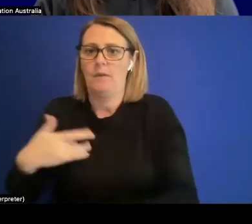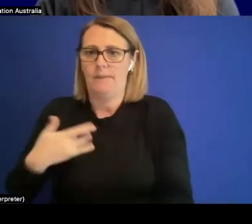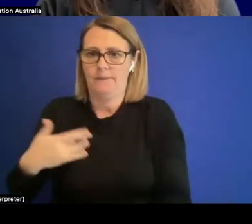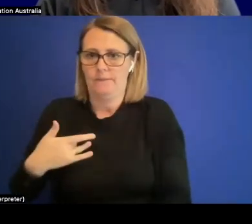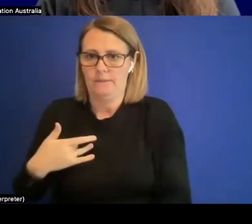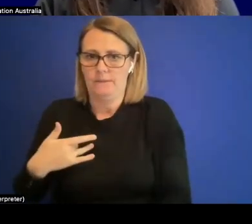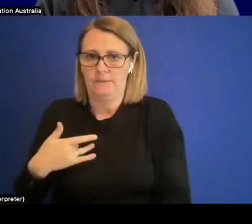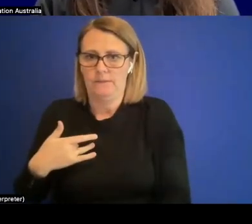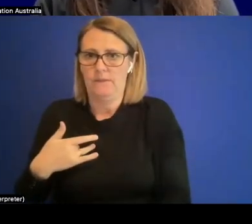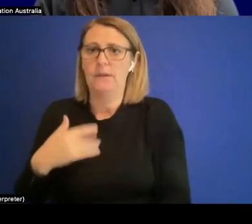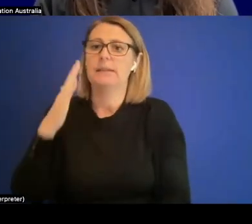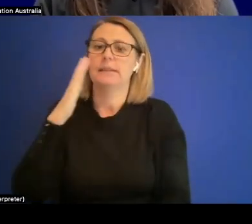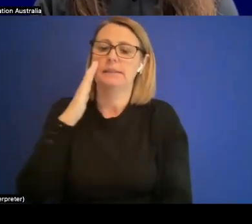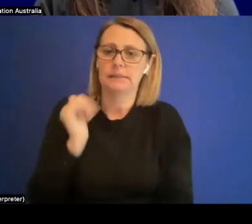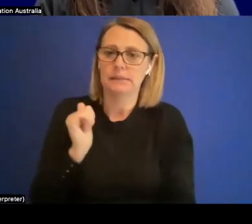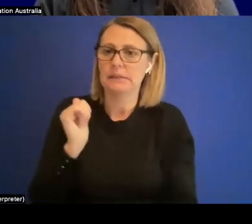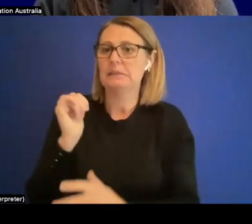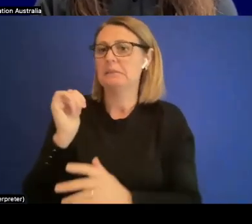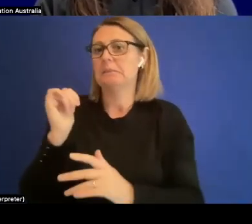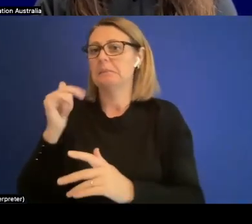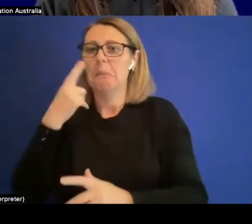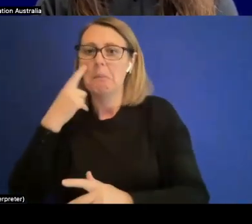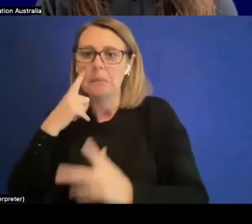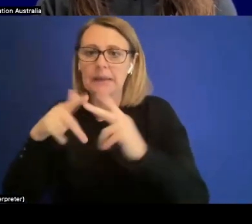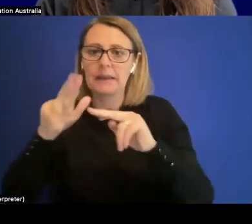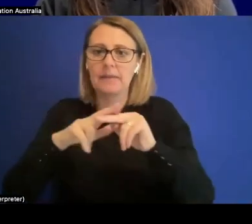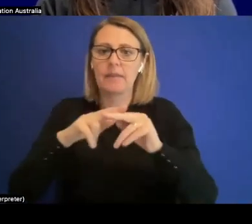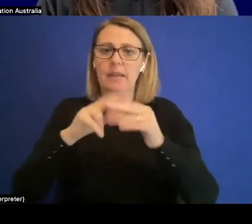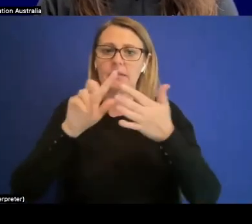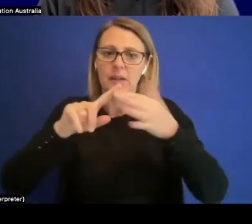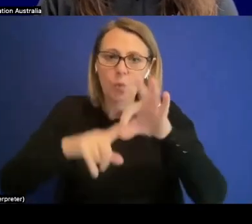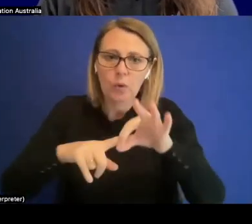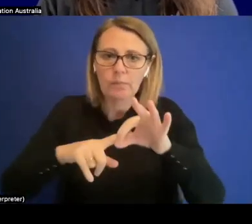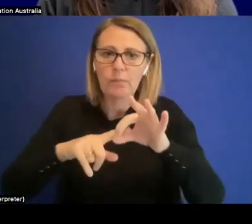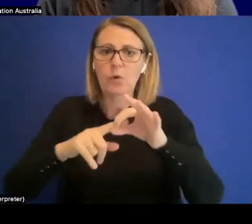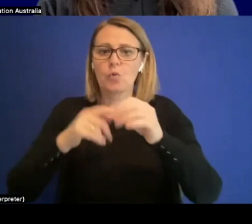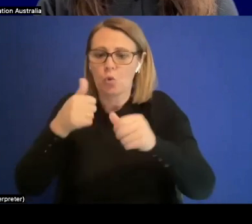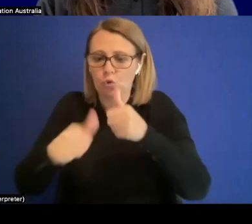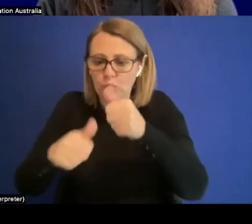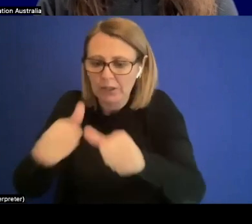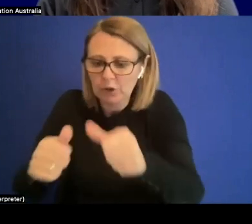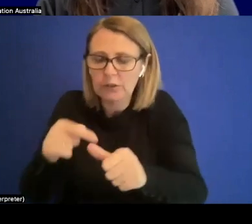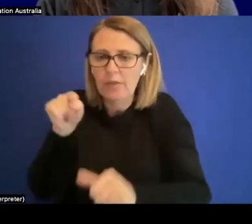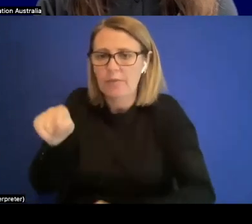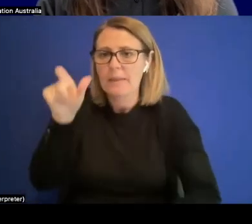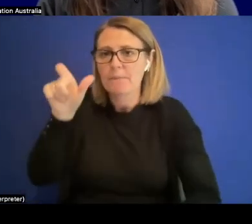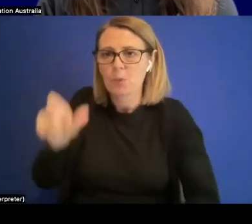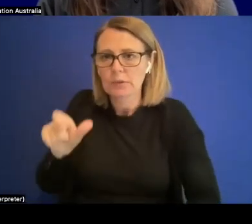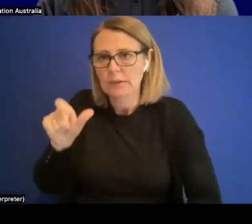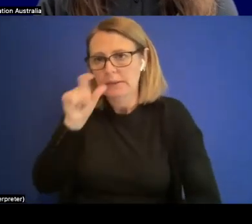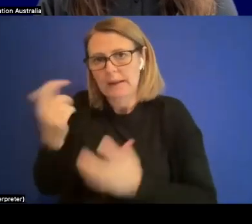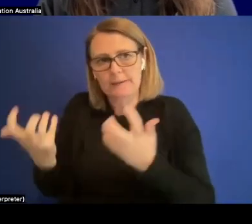whether there are any kind of aids, equipment or strategies that could maximise the use of that